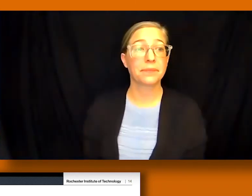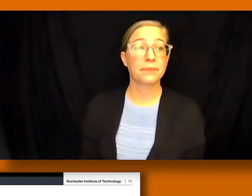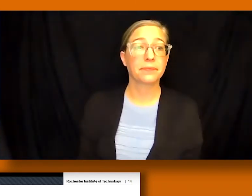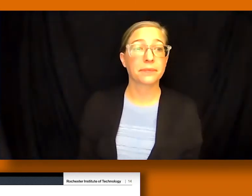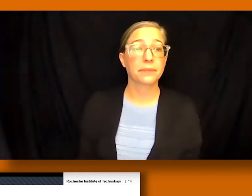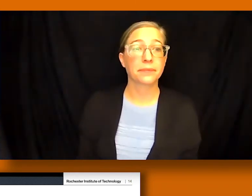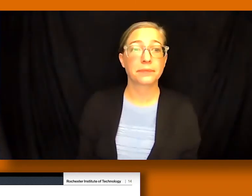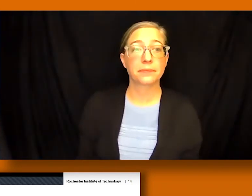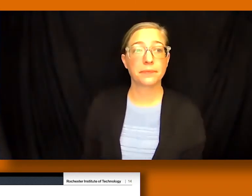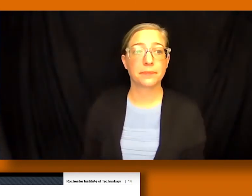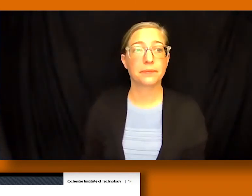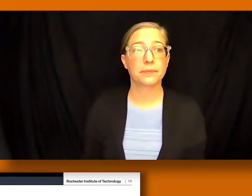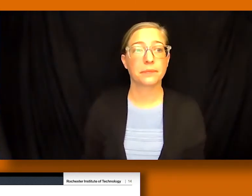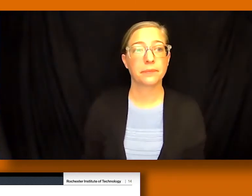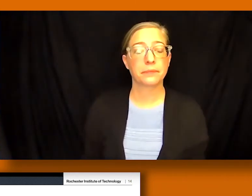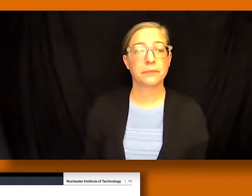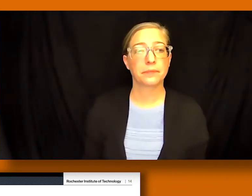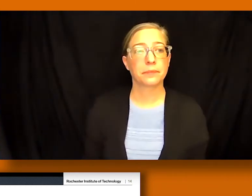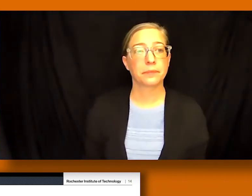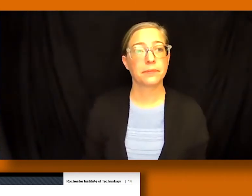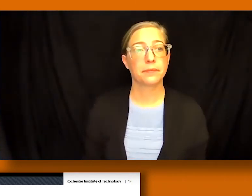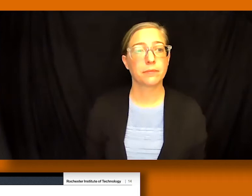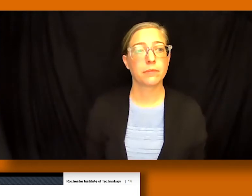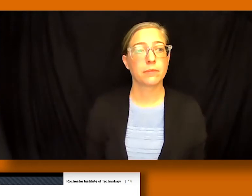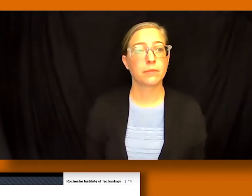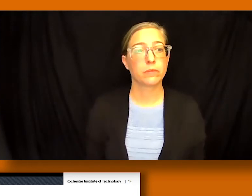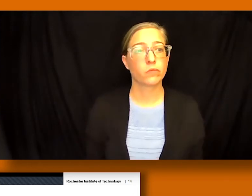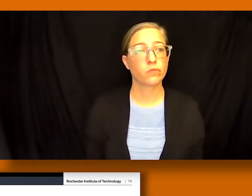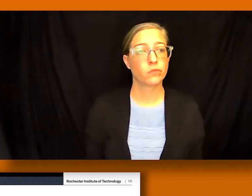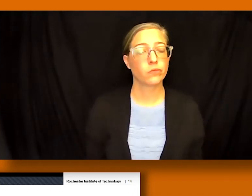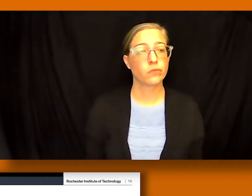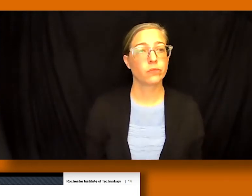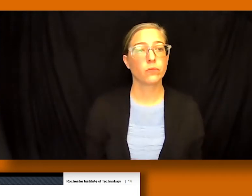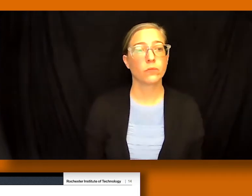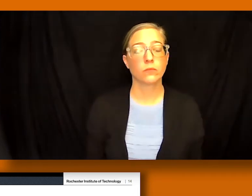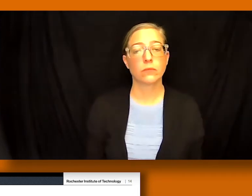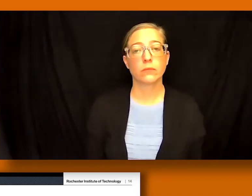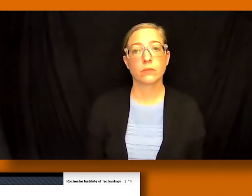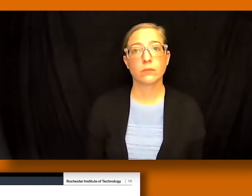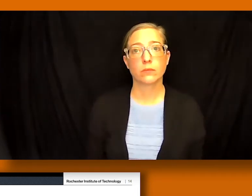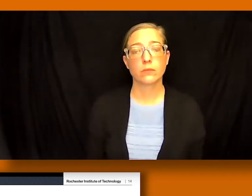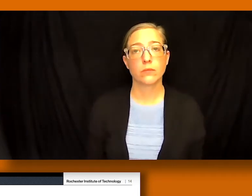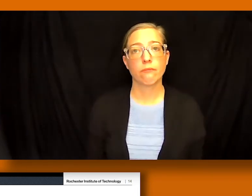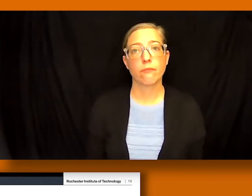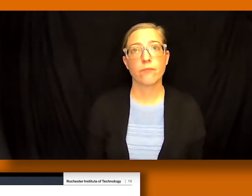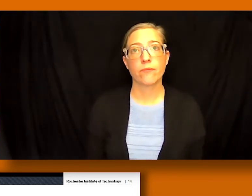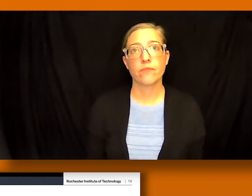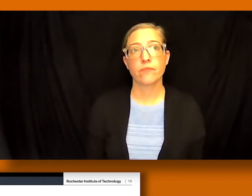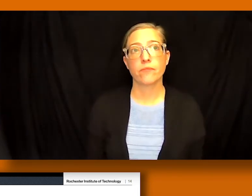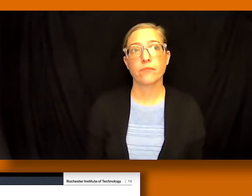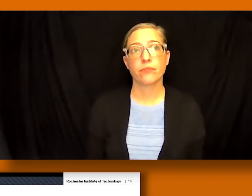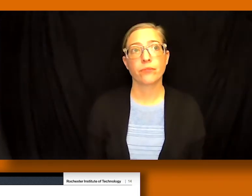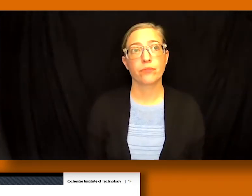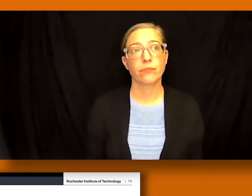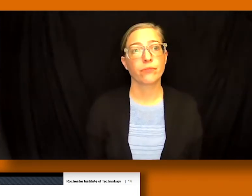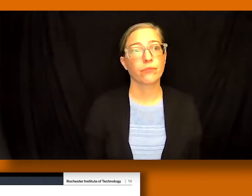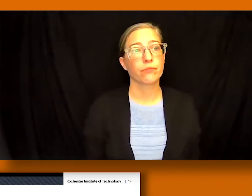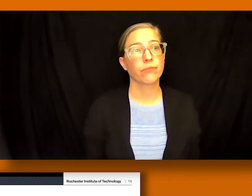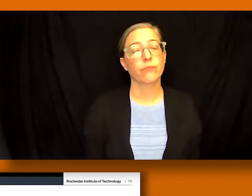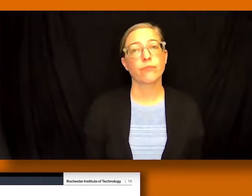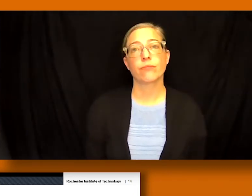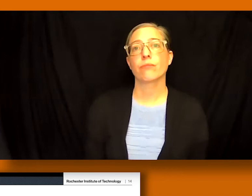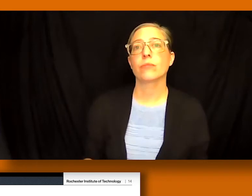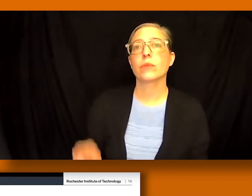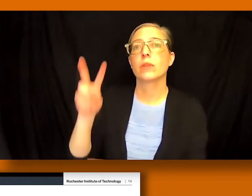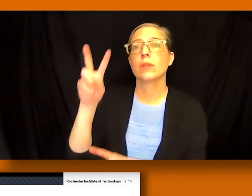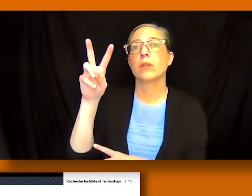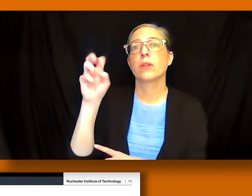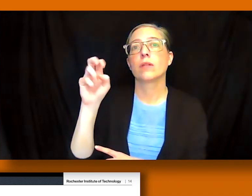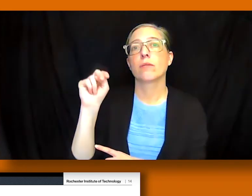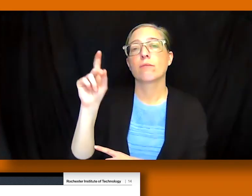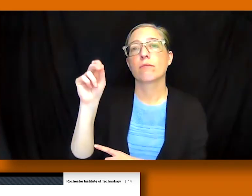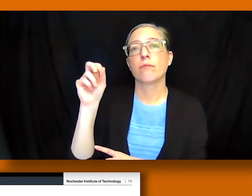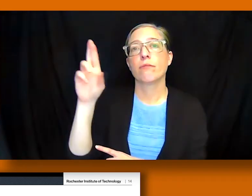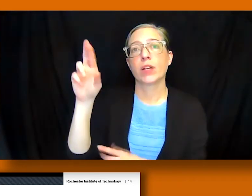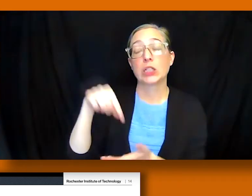And the entire, um, vendor amount is subject to FNA,